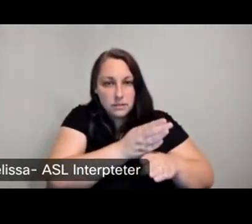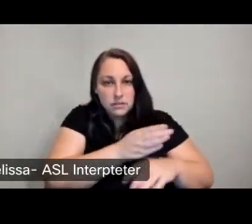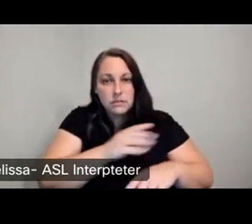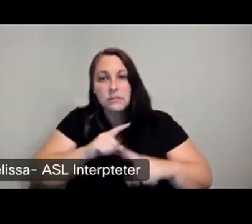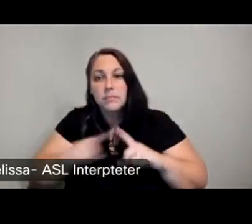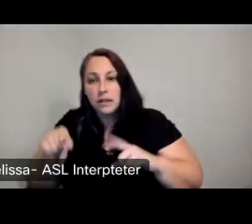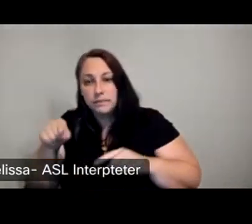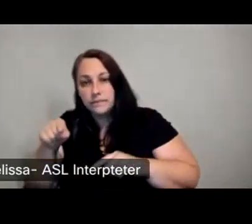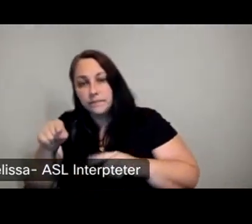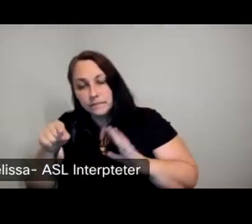recommendation to